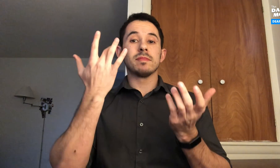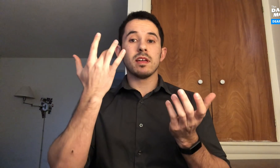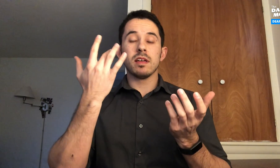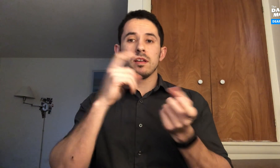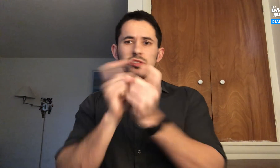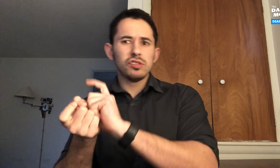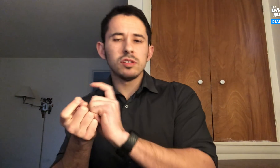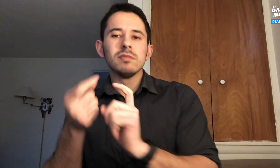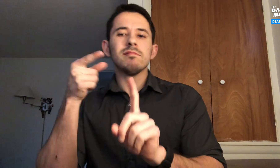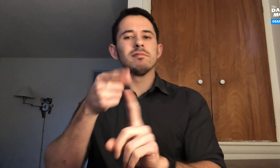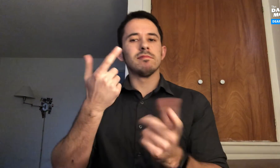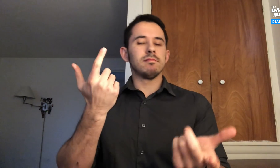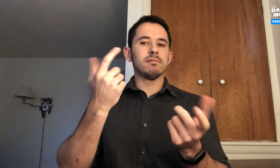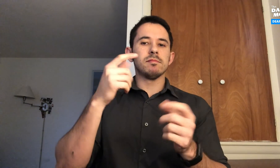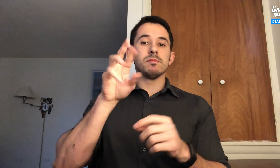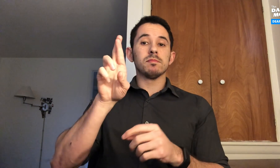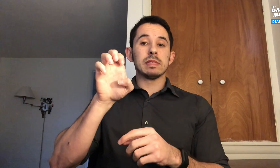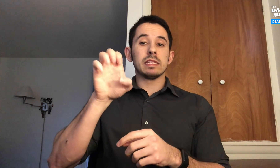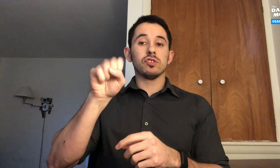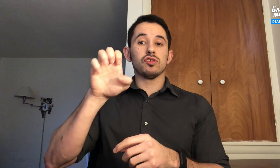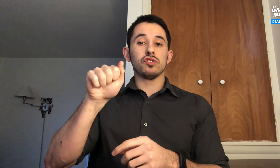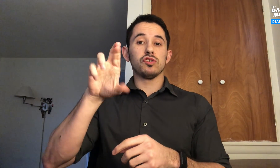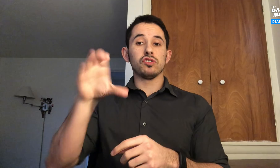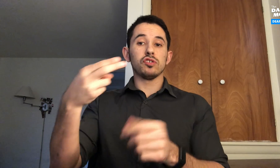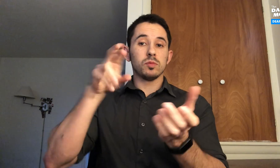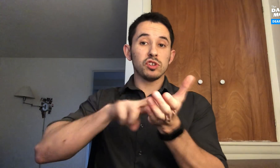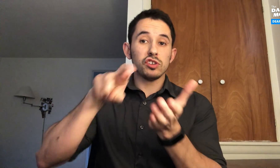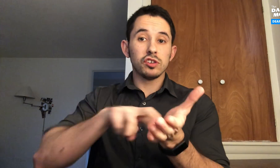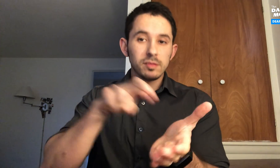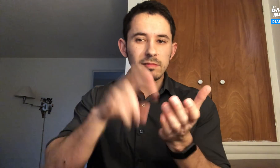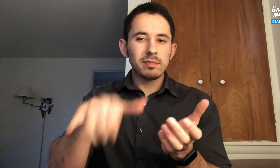Why did that understanding change? Research.